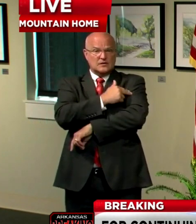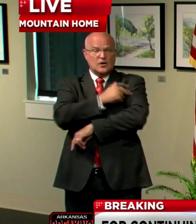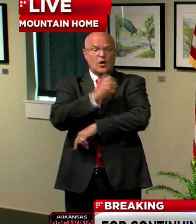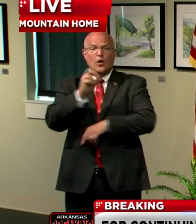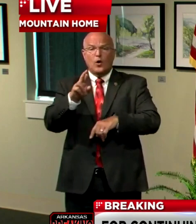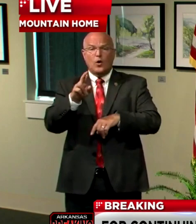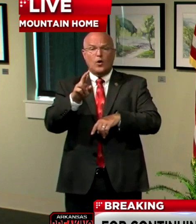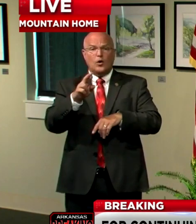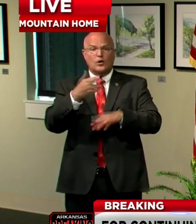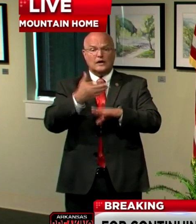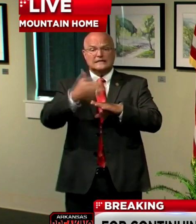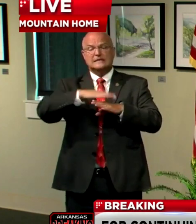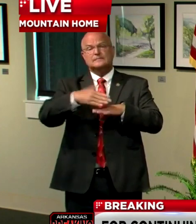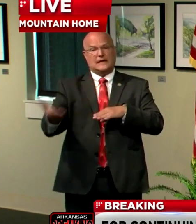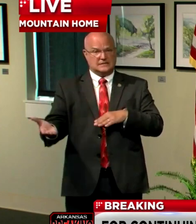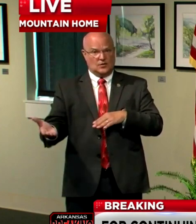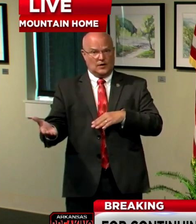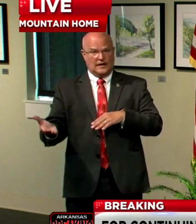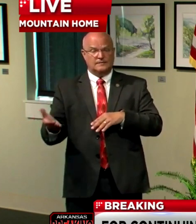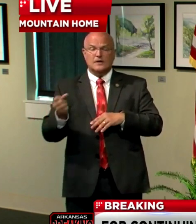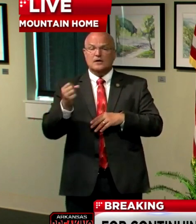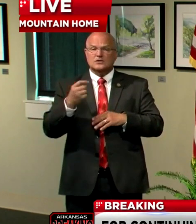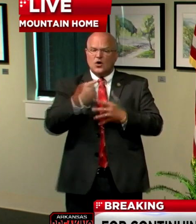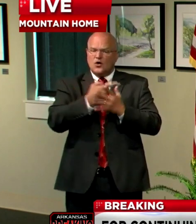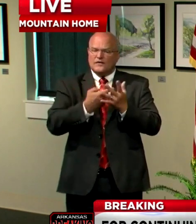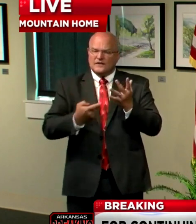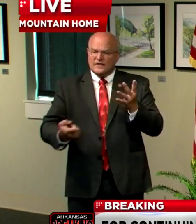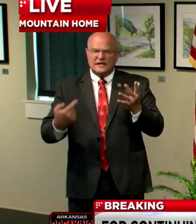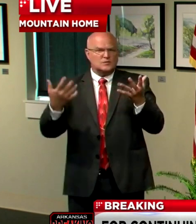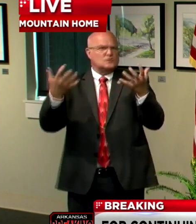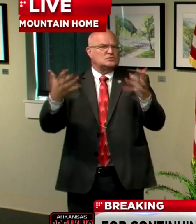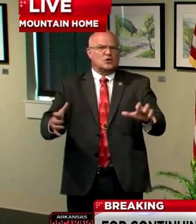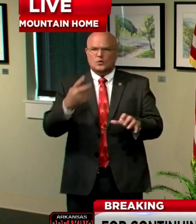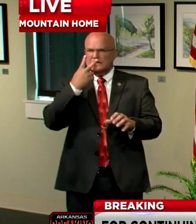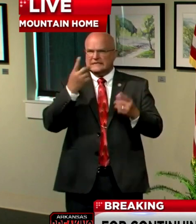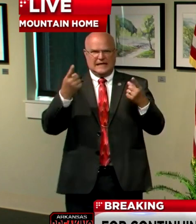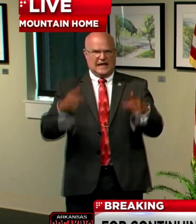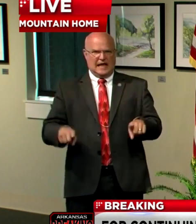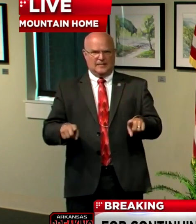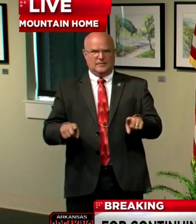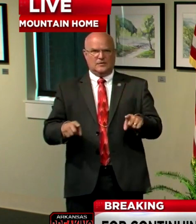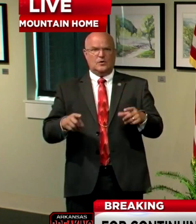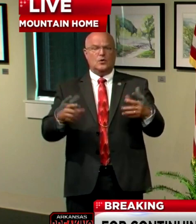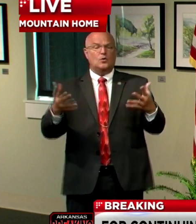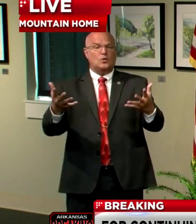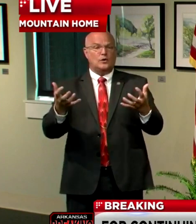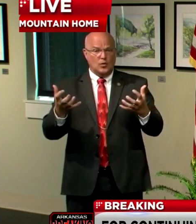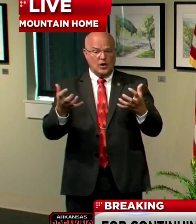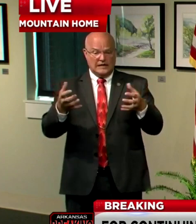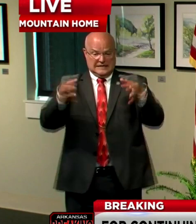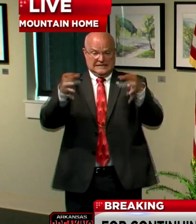ARKANSAN LOSING HIS OR HER LIFE AND SOMETIMES SOMEONE WHO IS NOT SOLD AND DOESN'T HAVE UNDERLYING MEDICAL CONDITIONS ENDS UP IN THE HOSPITAL OR ENDS UP PASSING AWAY.